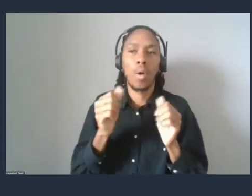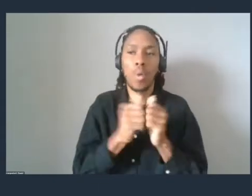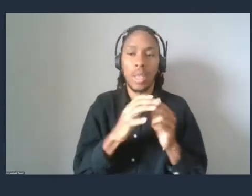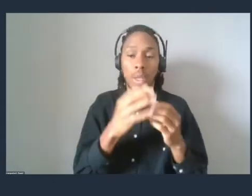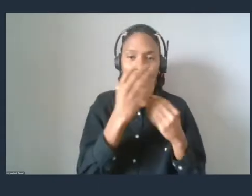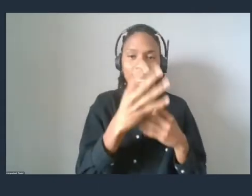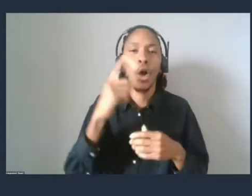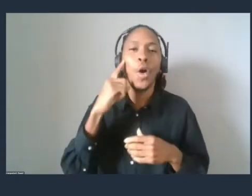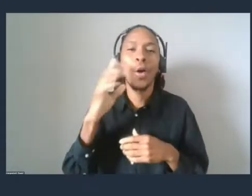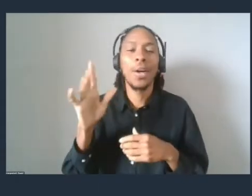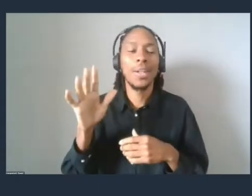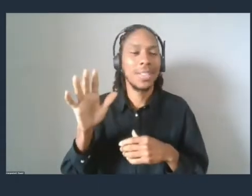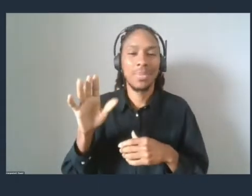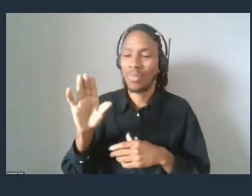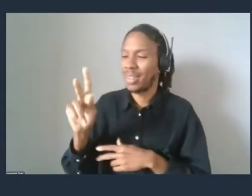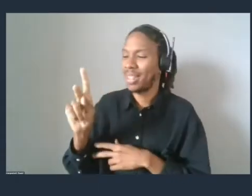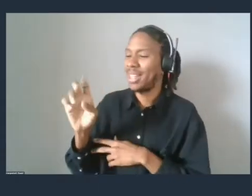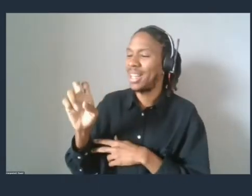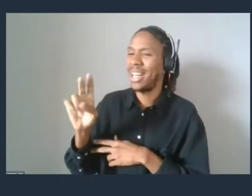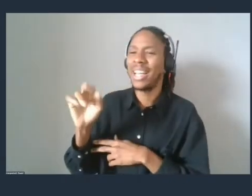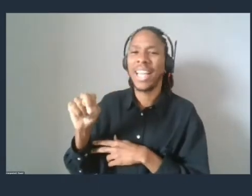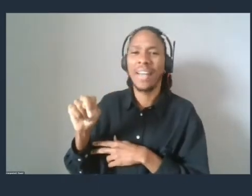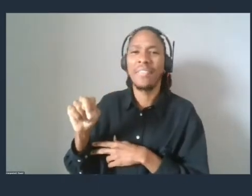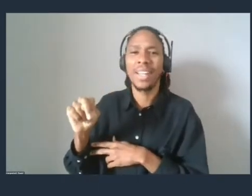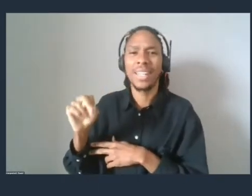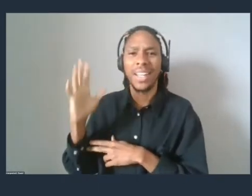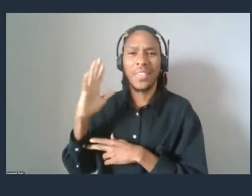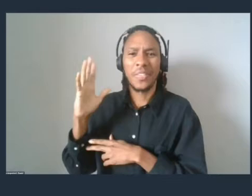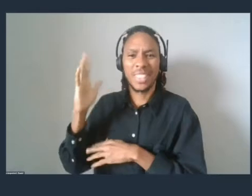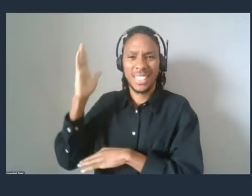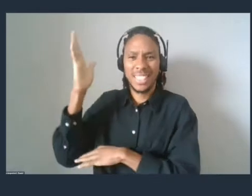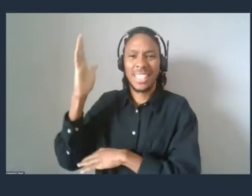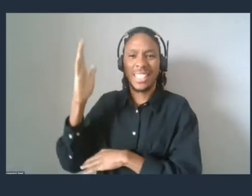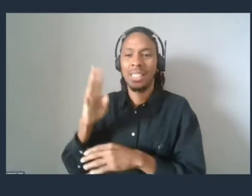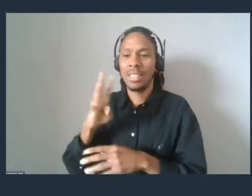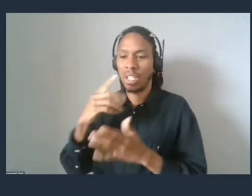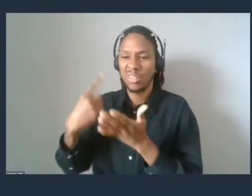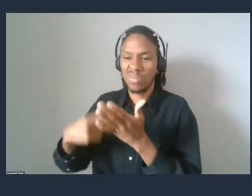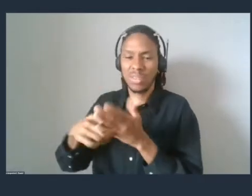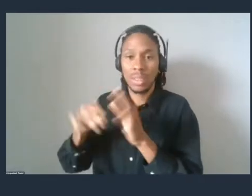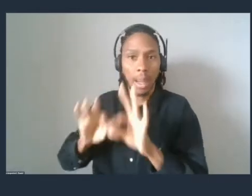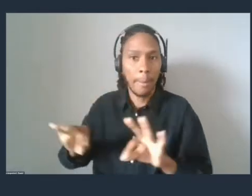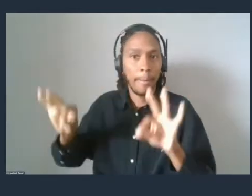You heard Kevin in our keynote today talk a bit about the importance of analytics